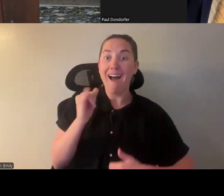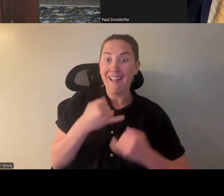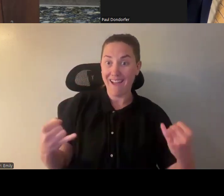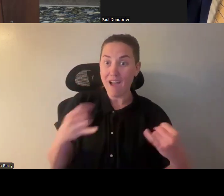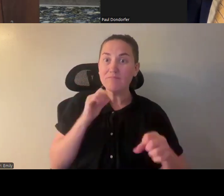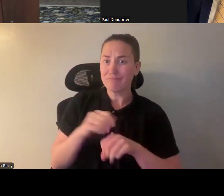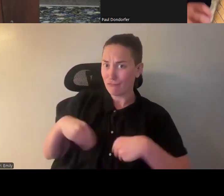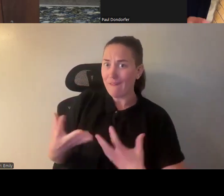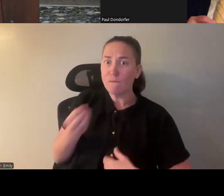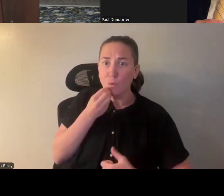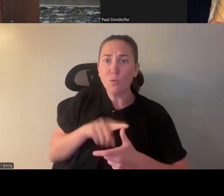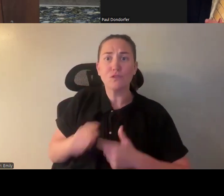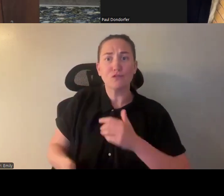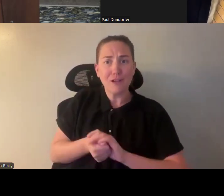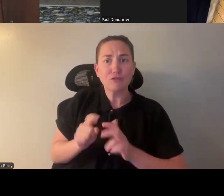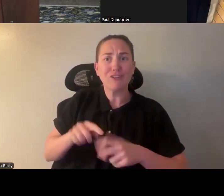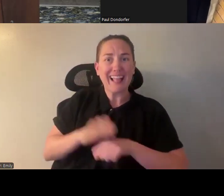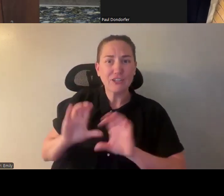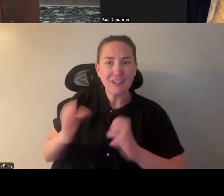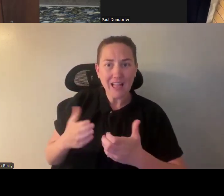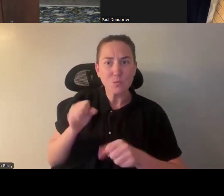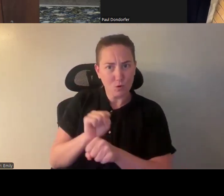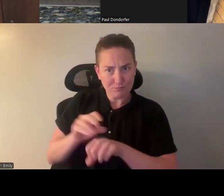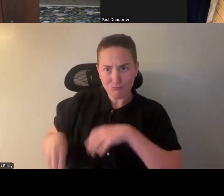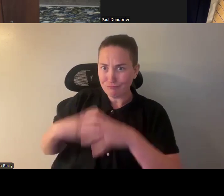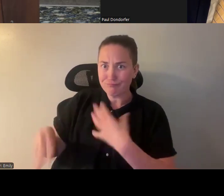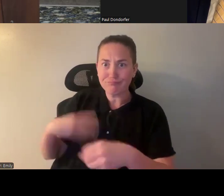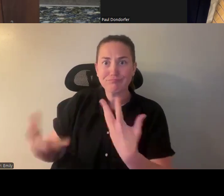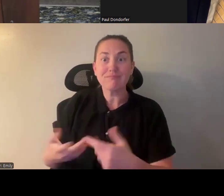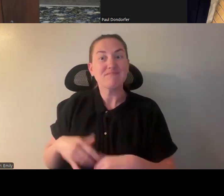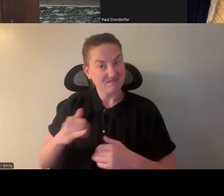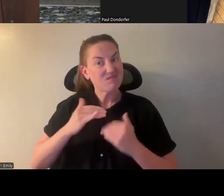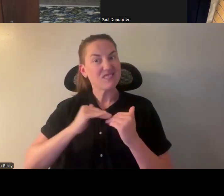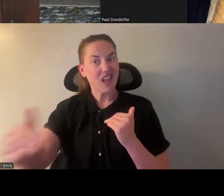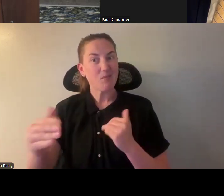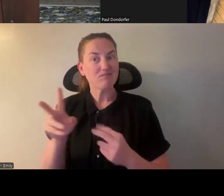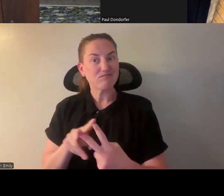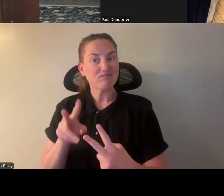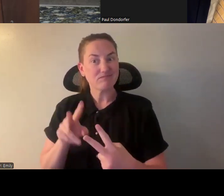food shelter English classes and work Now that is stable They're working with legal status and